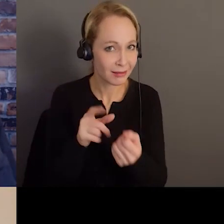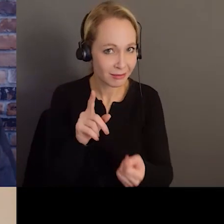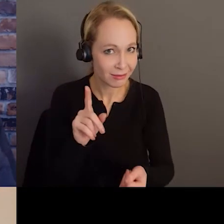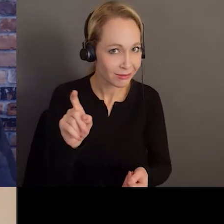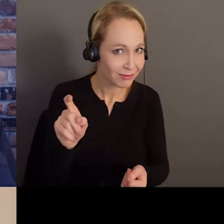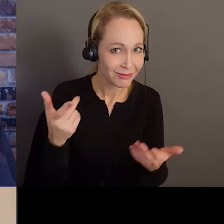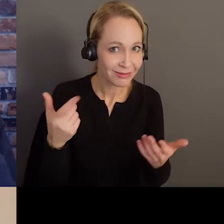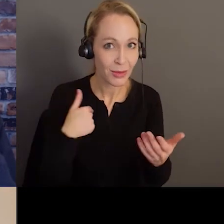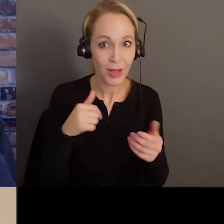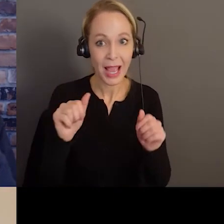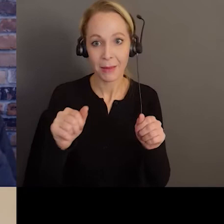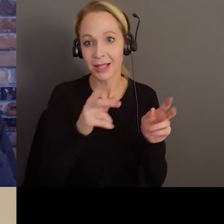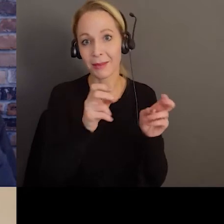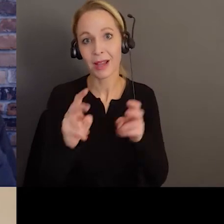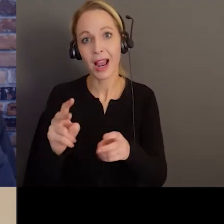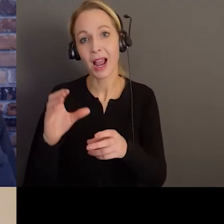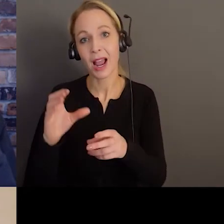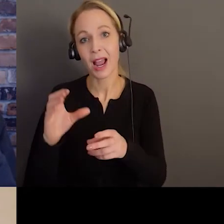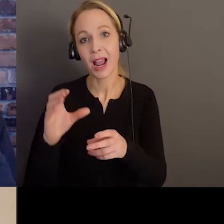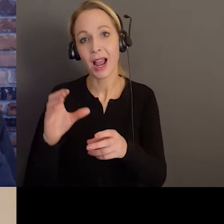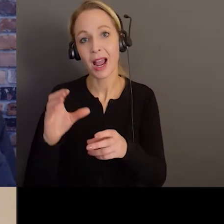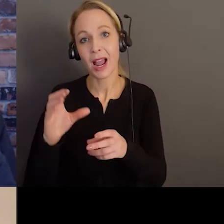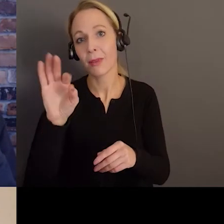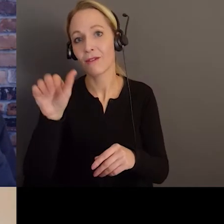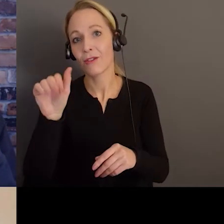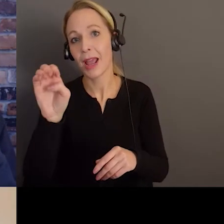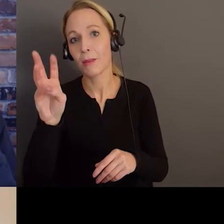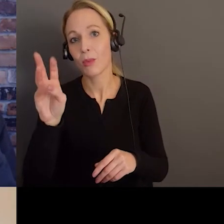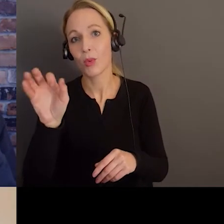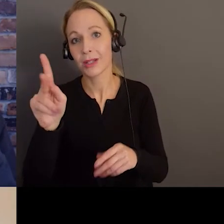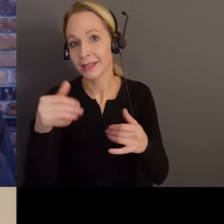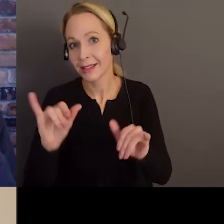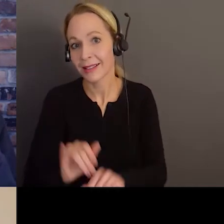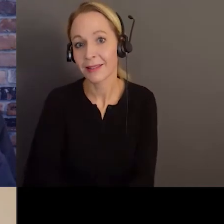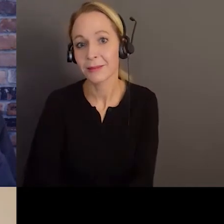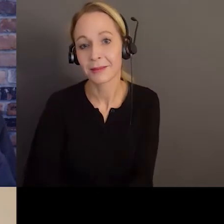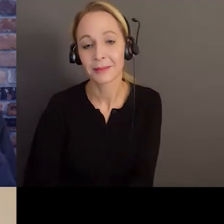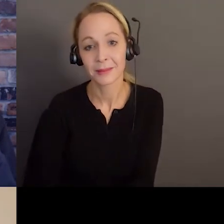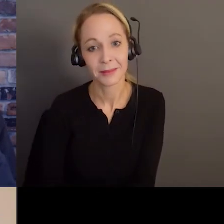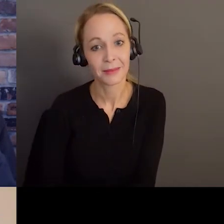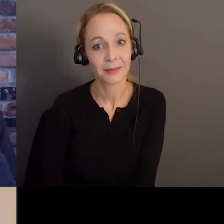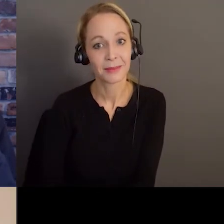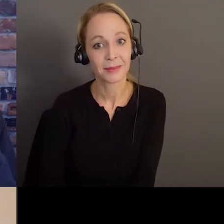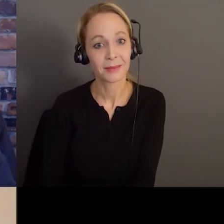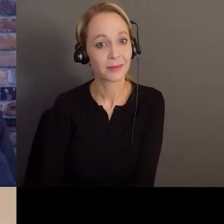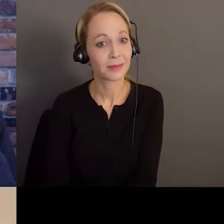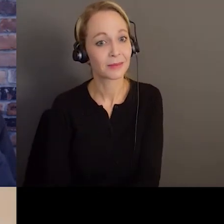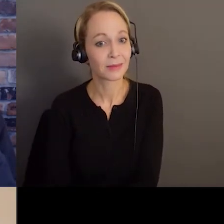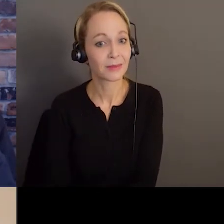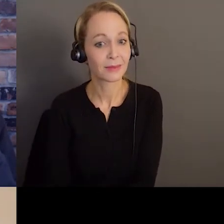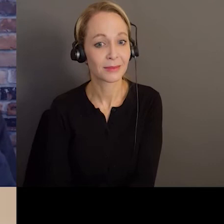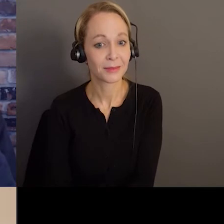WE ABLE TO PUT IN CUSTOMER FRAMEWORK STILL?